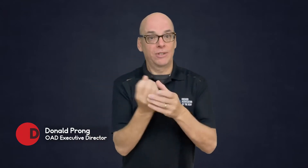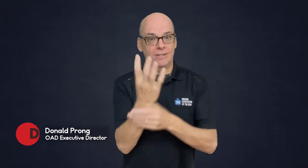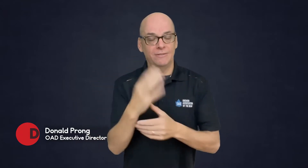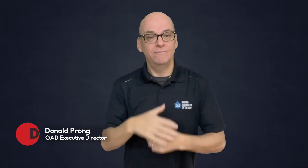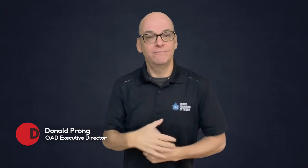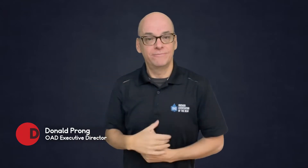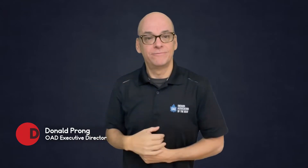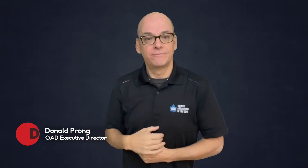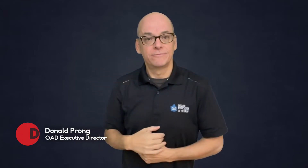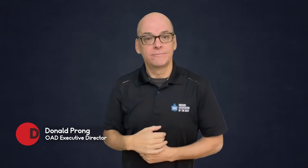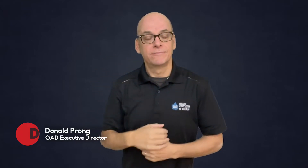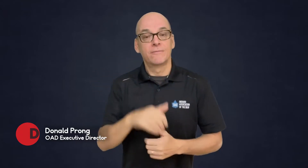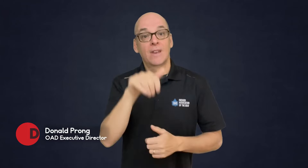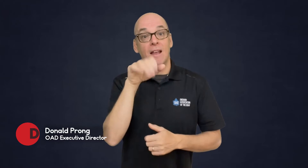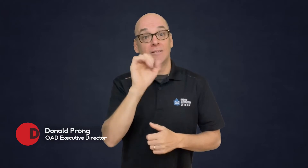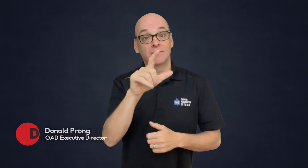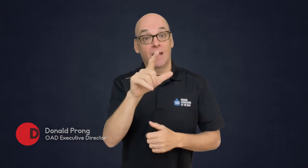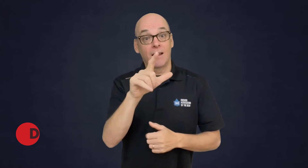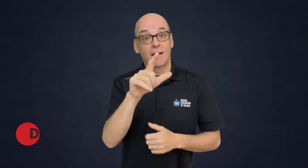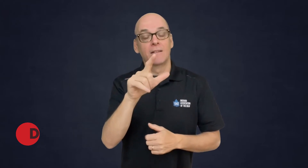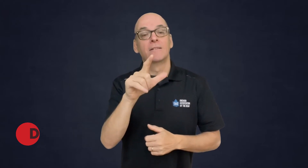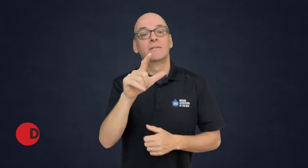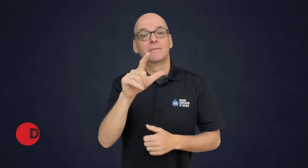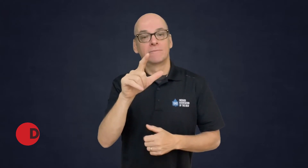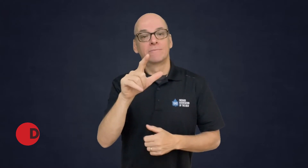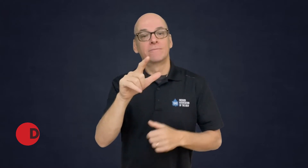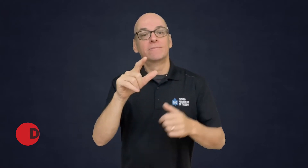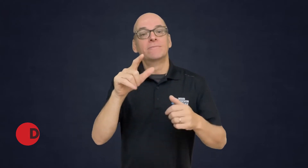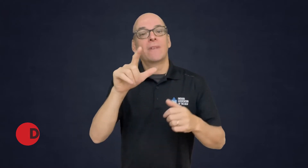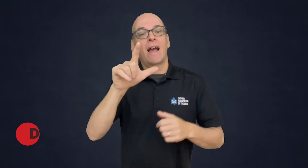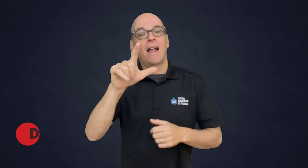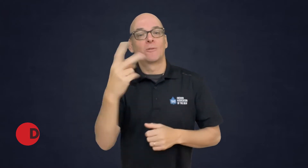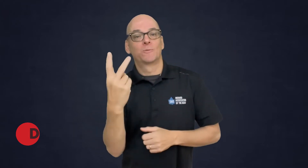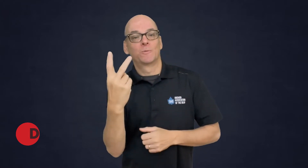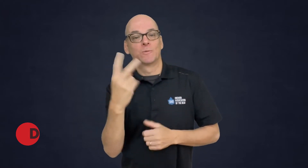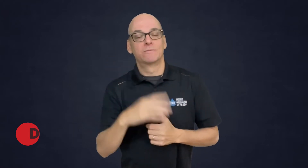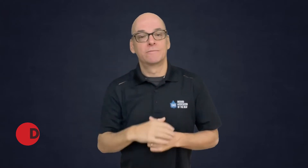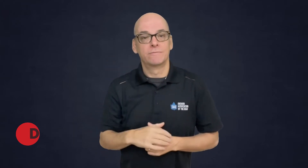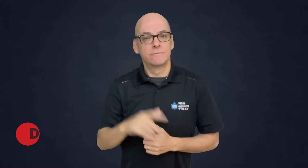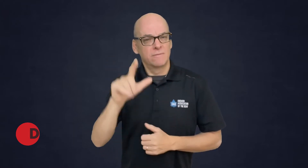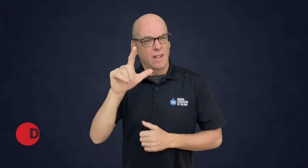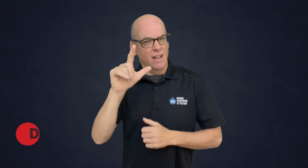of Education released last Spring, "ASL L2".